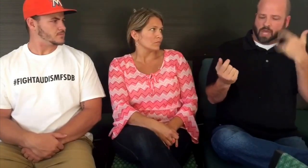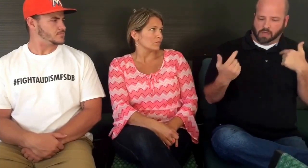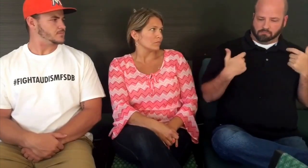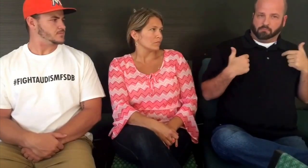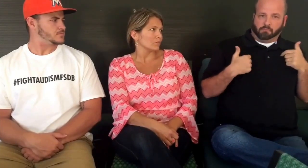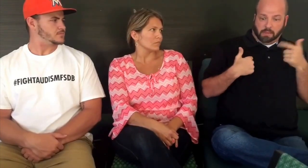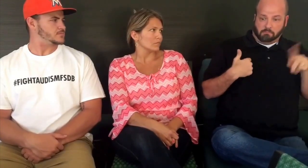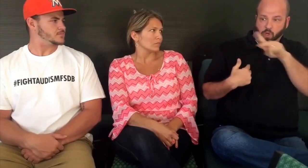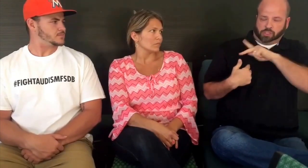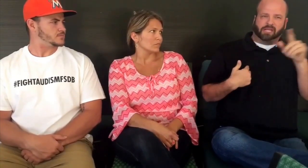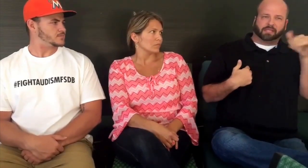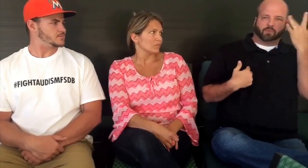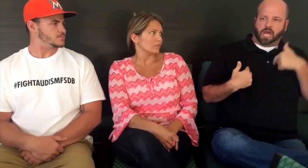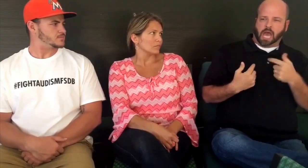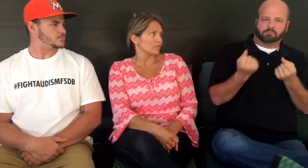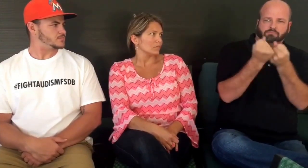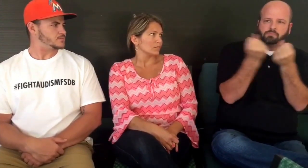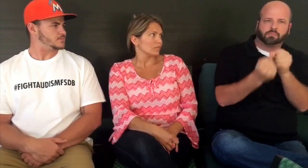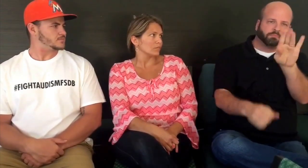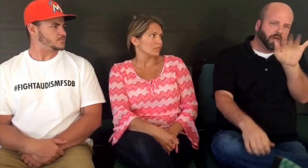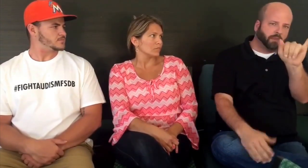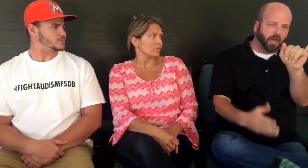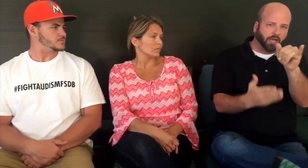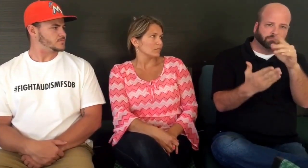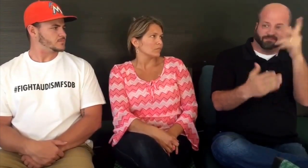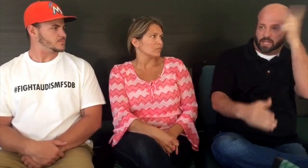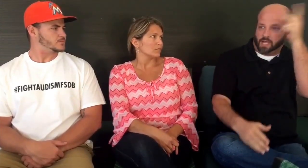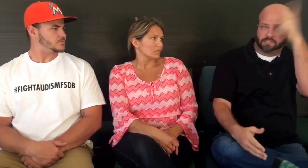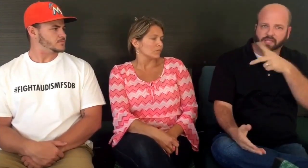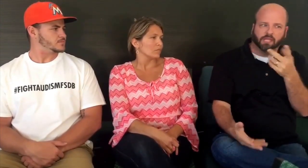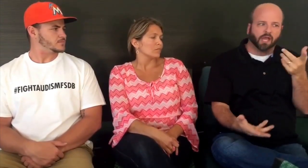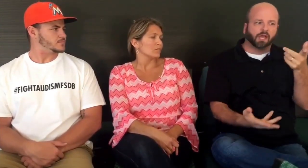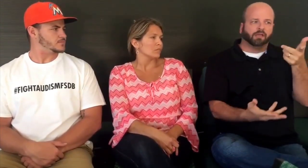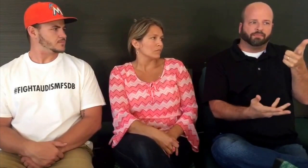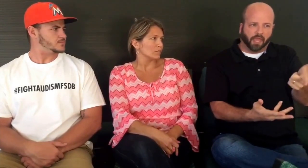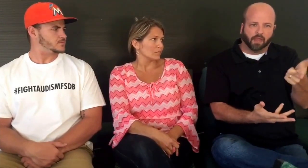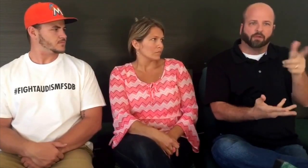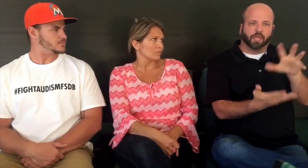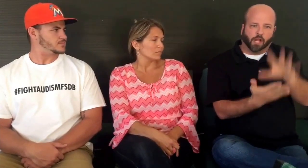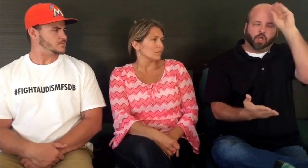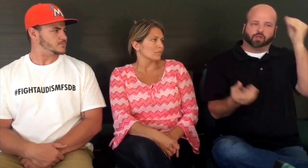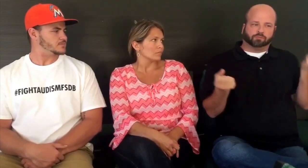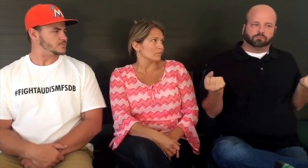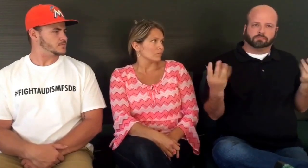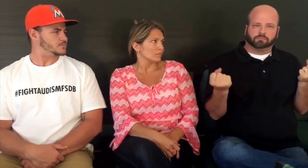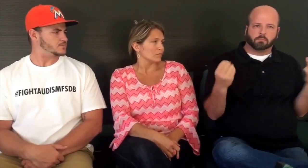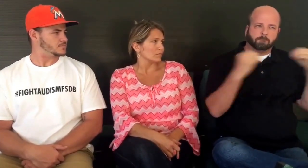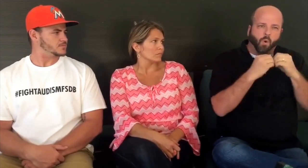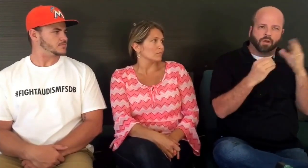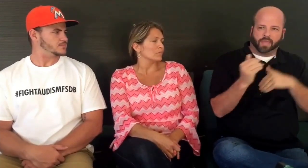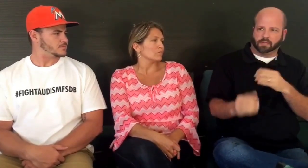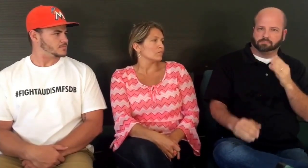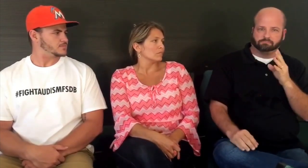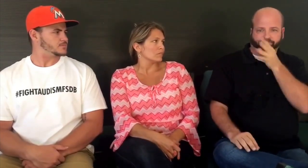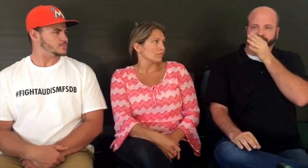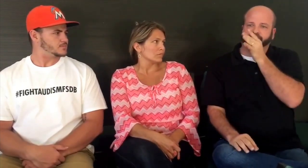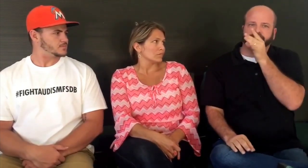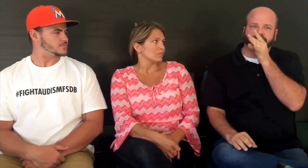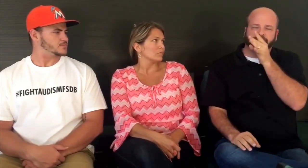That’s why I personally support bi-bi philosophy so children can learn ASL more than speaking.